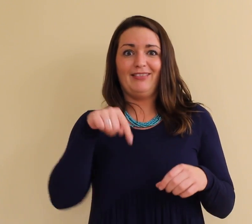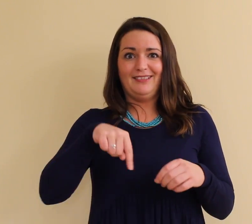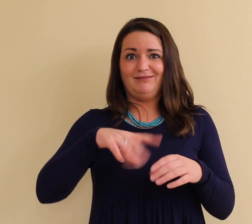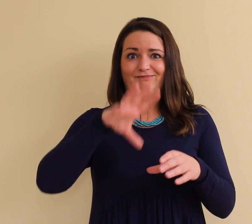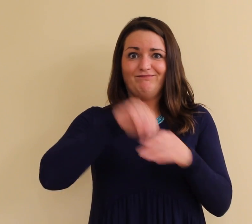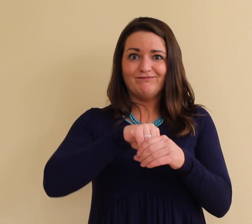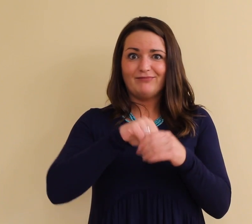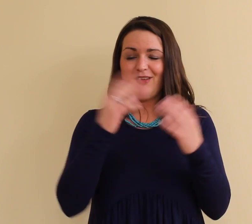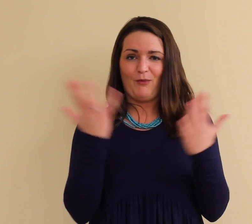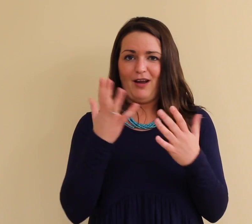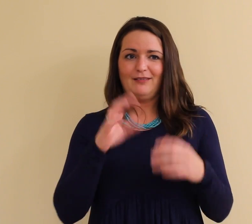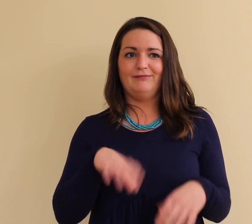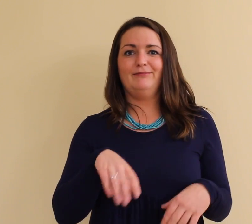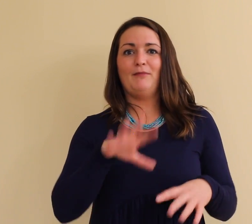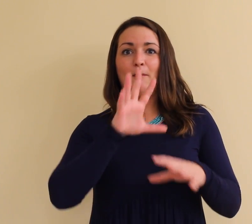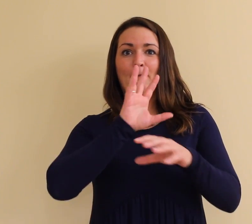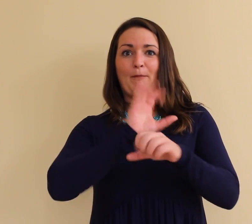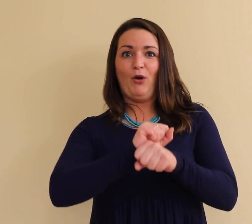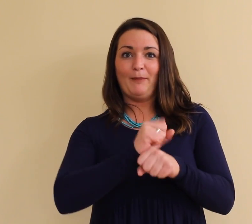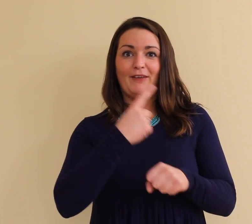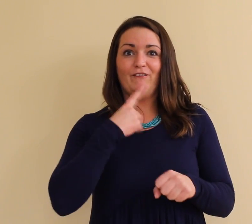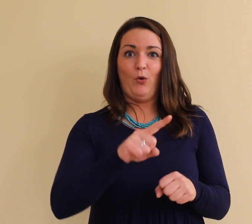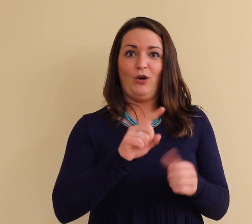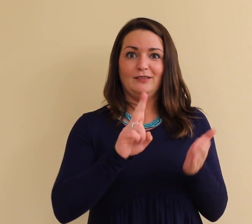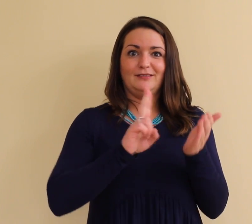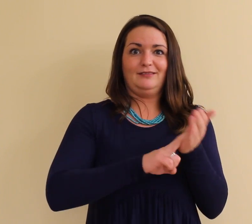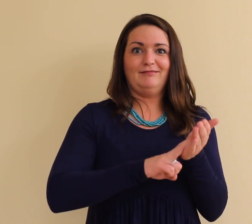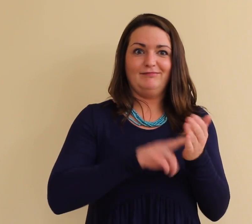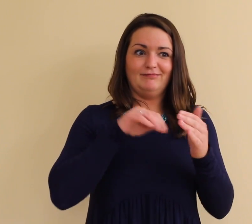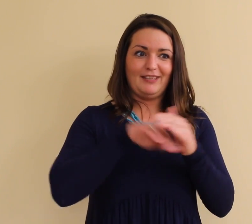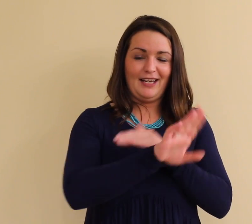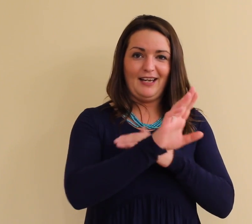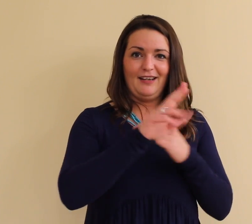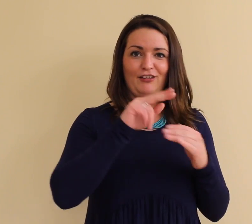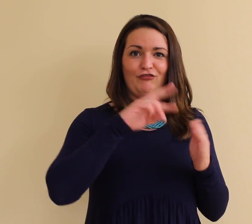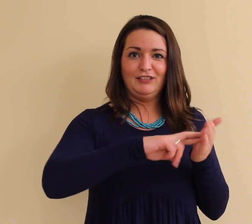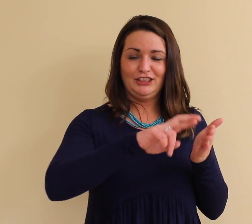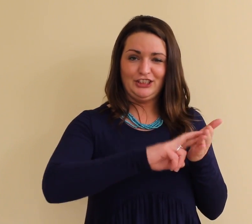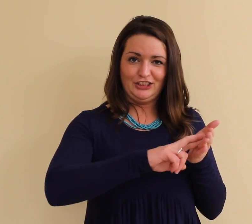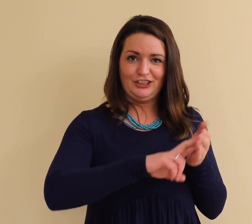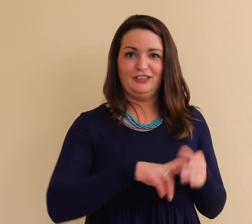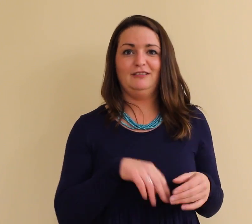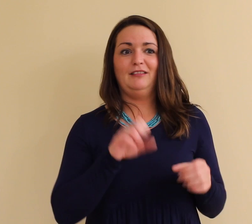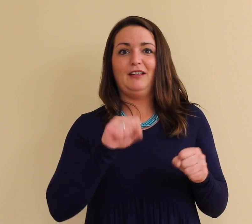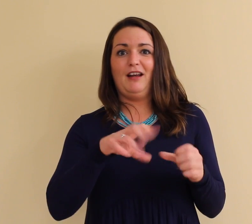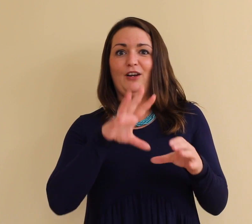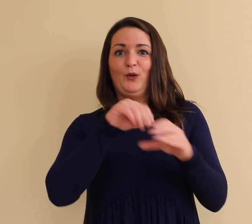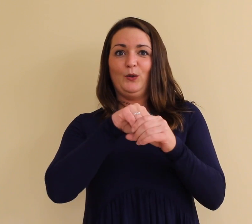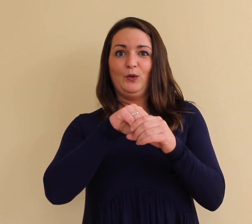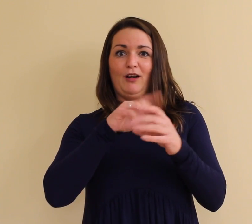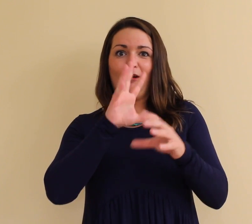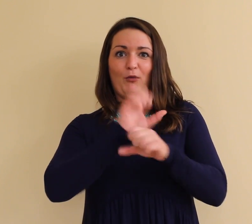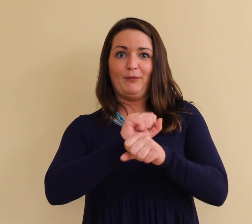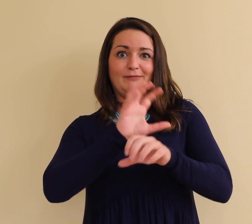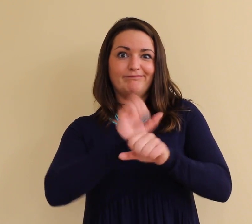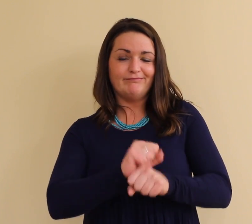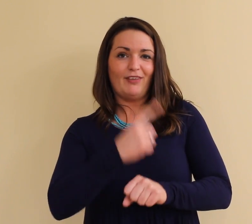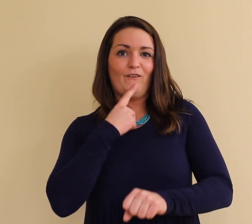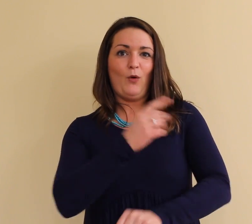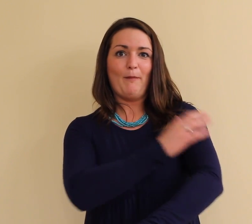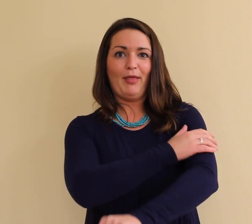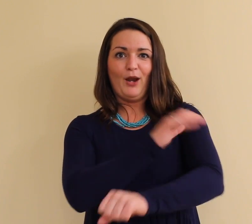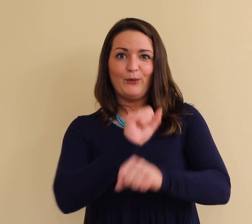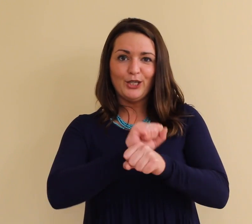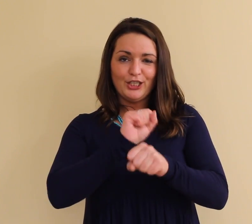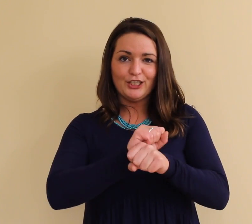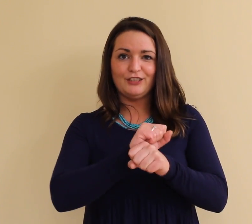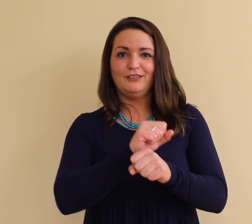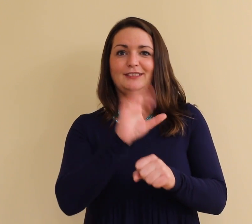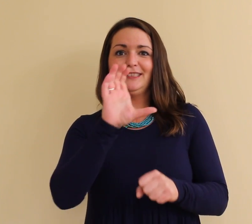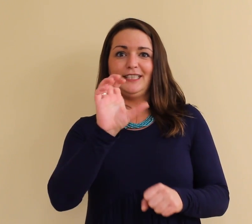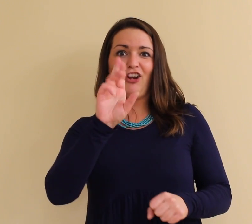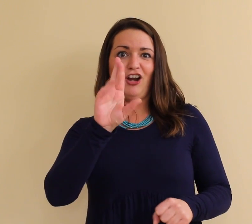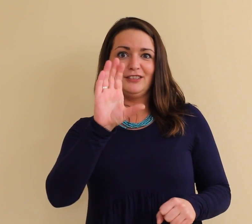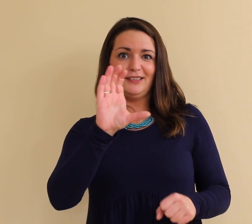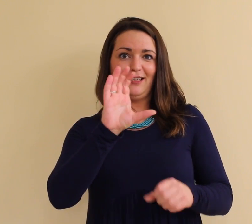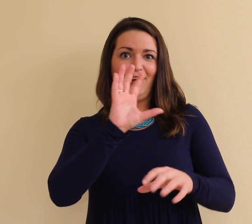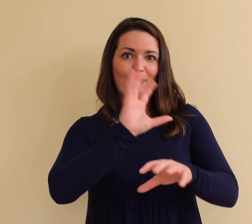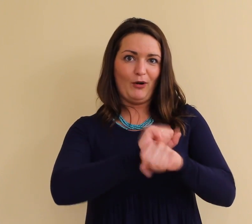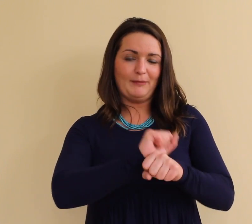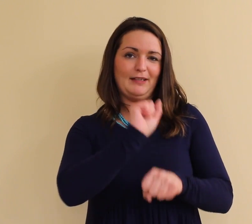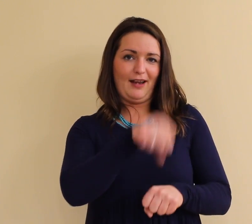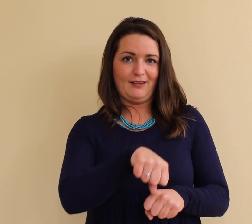The appointments include enrollment to enter the research study and bloodwork/CRC appointments.